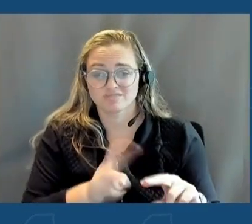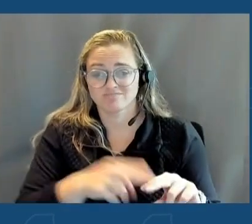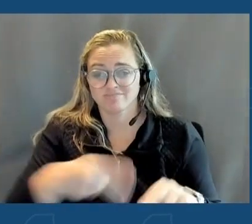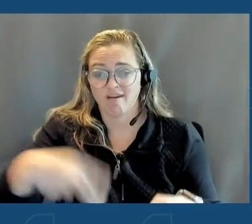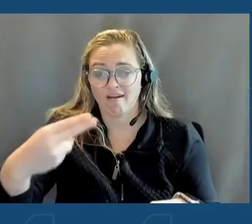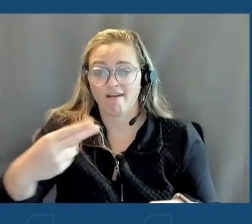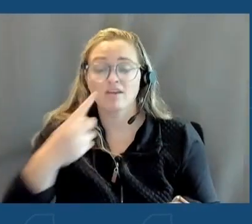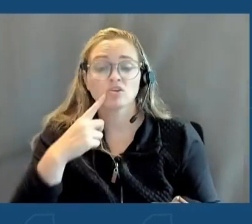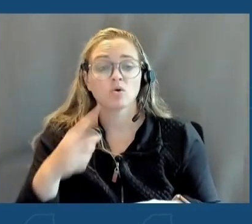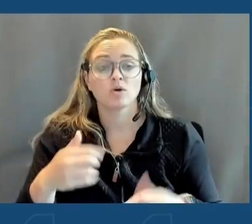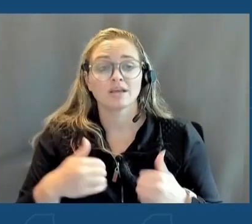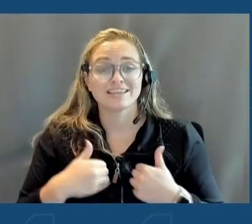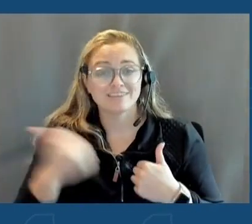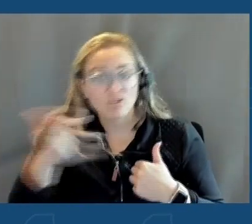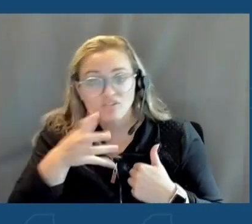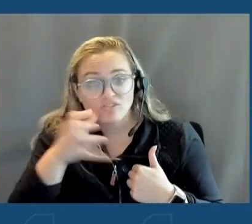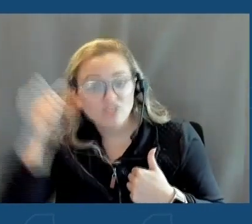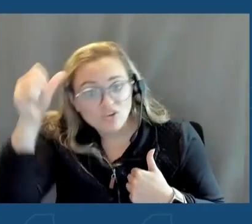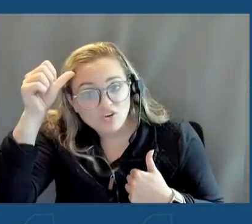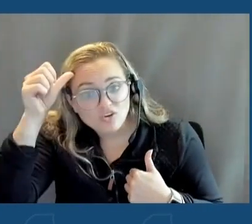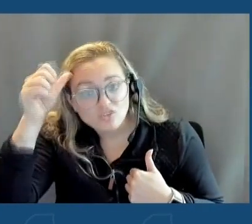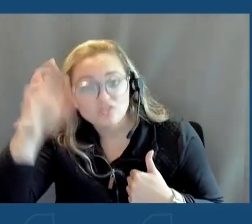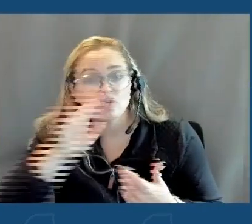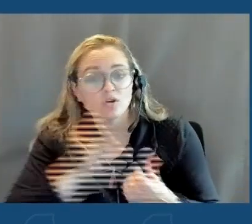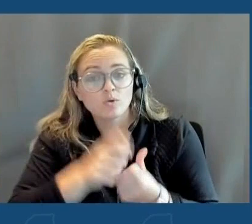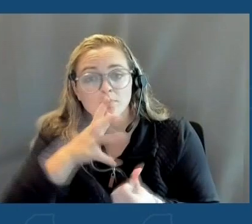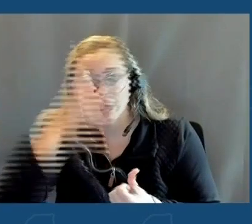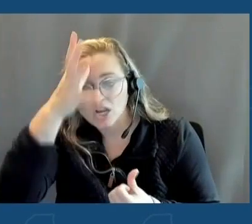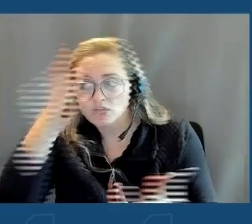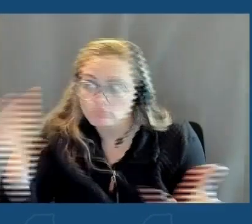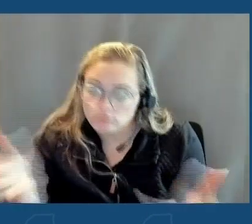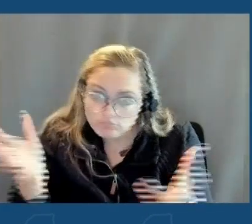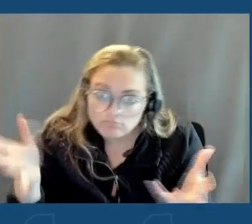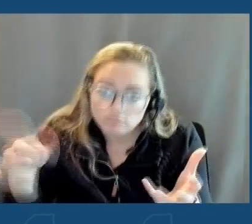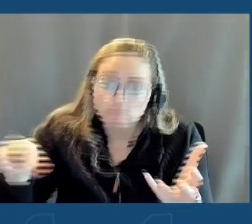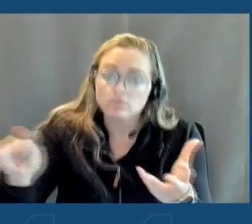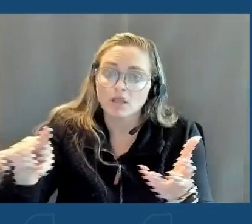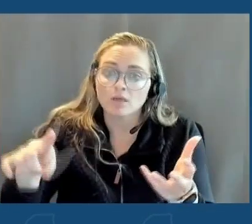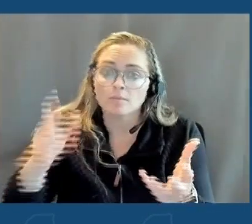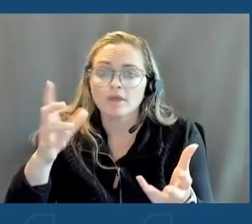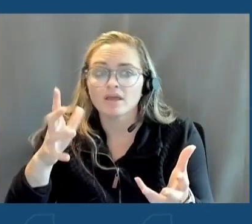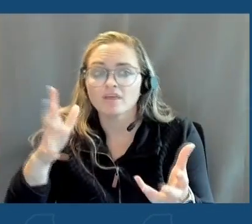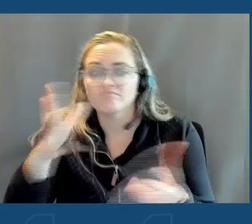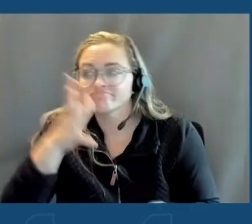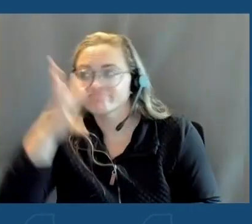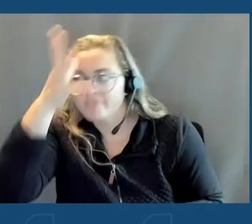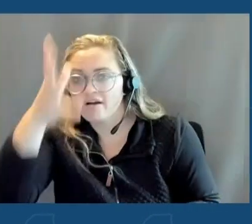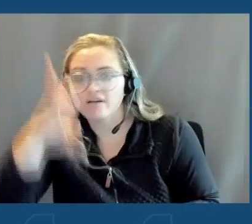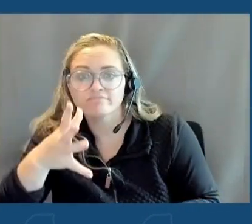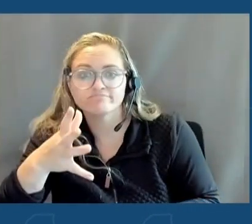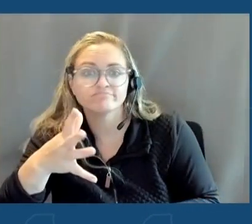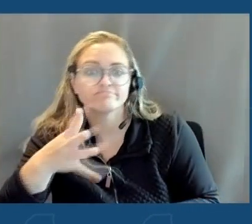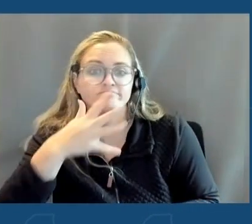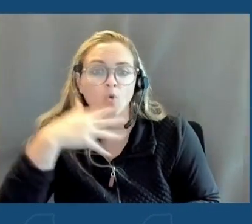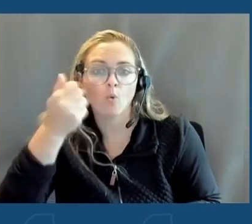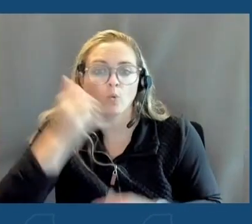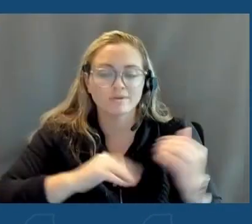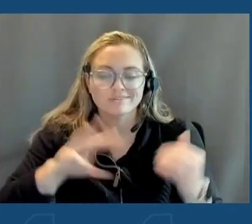PRE-EXISTING CONDITIONS, IT IS REALLY IMPORTANT BECAUSE THE